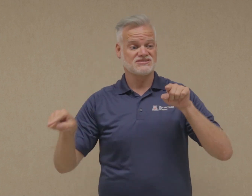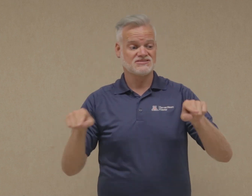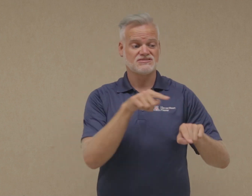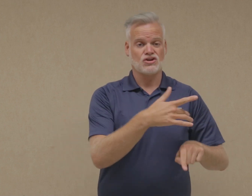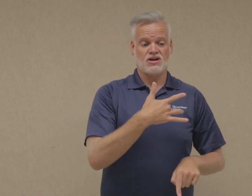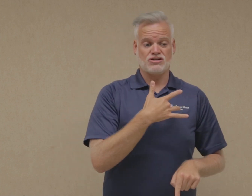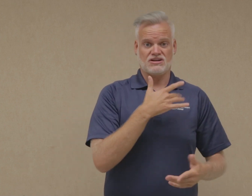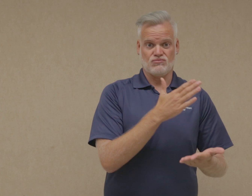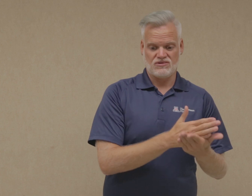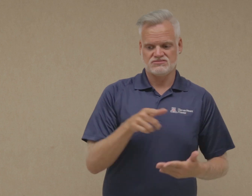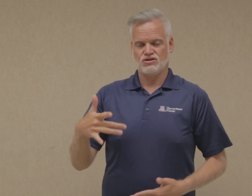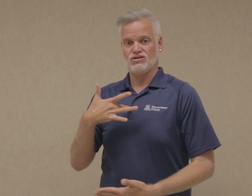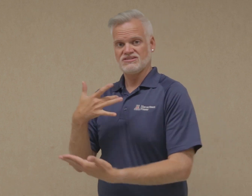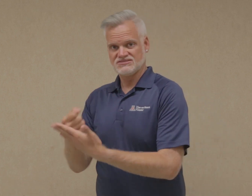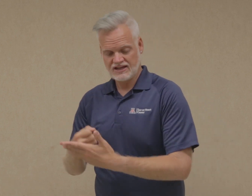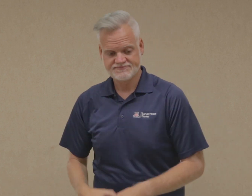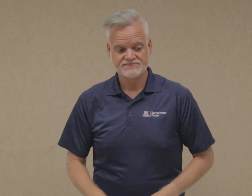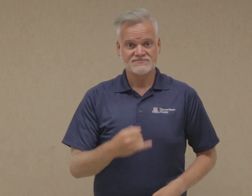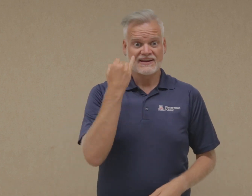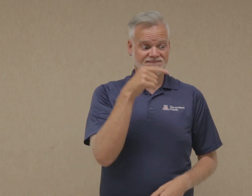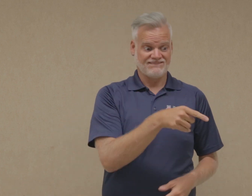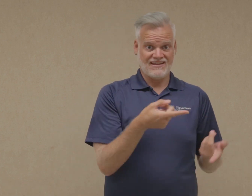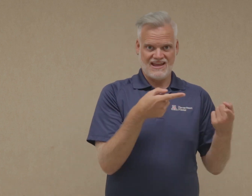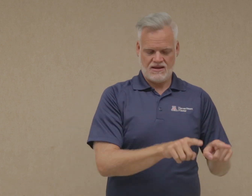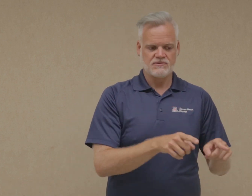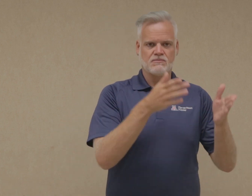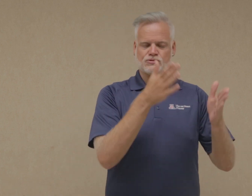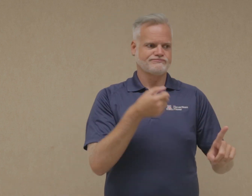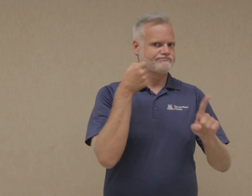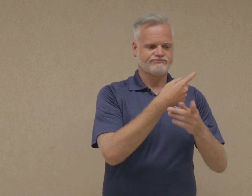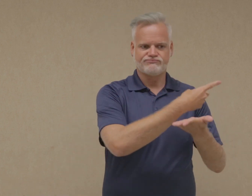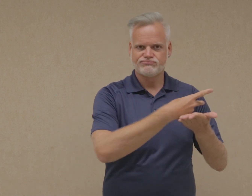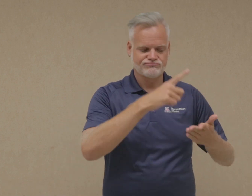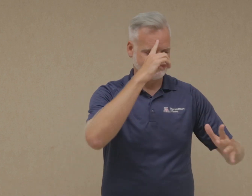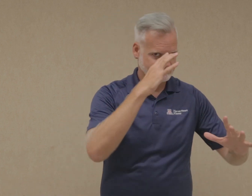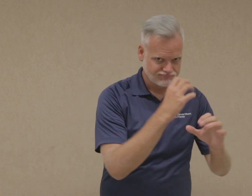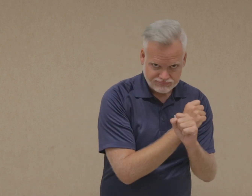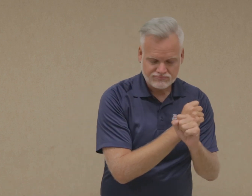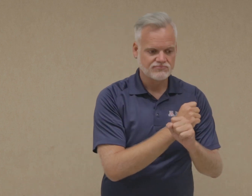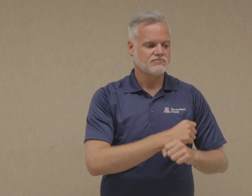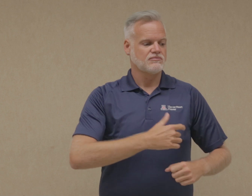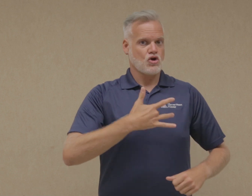a cardiac arrest and a heart attack. A cardiac arrest happens when your heart suddenly stops beating. If someone